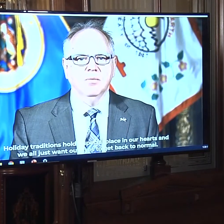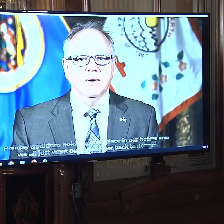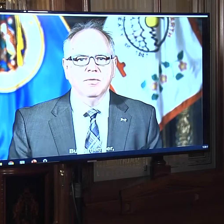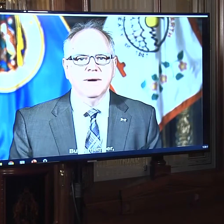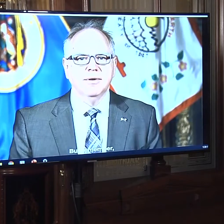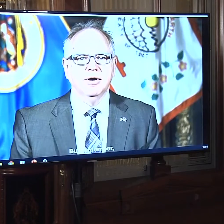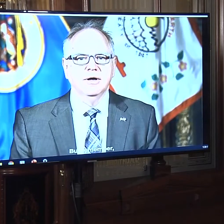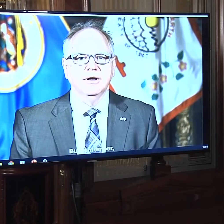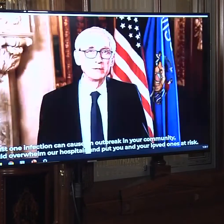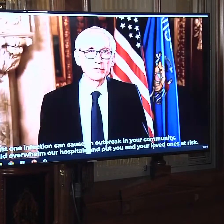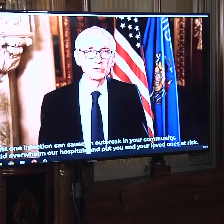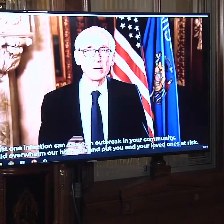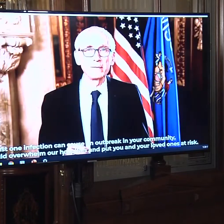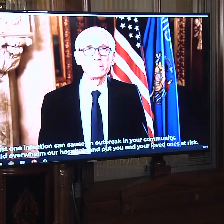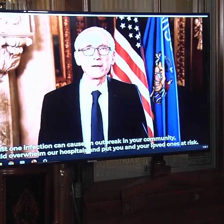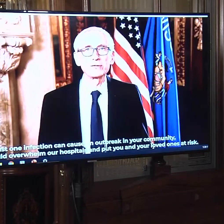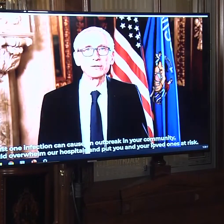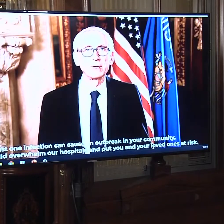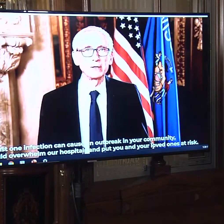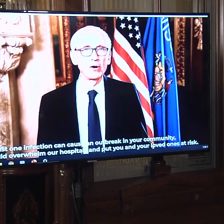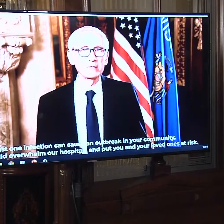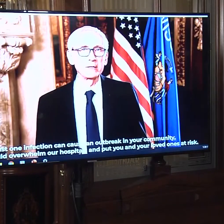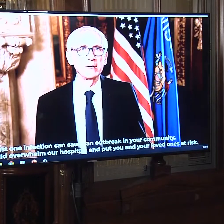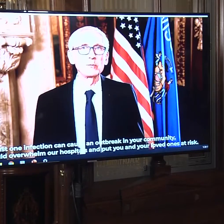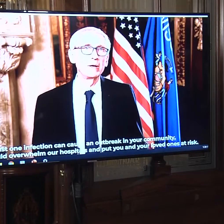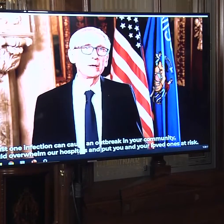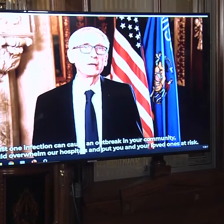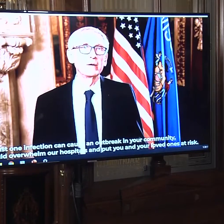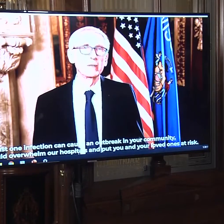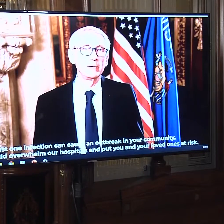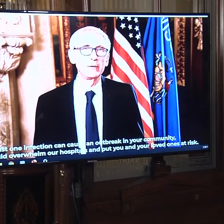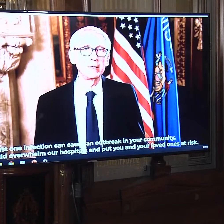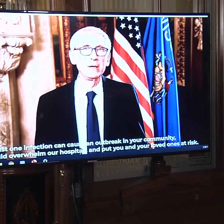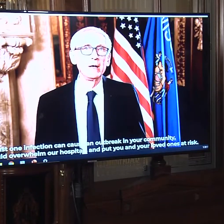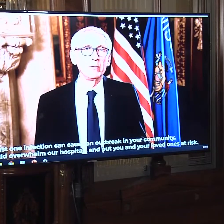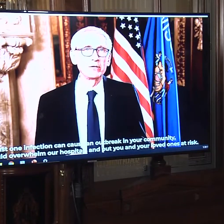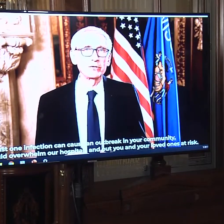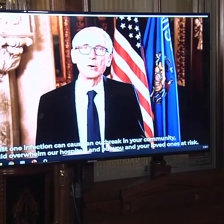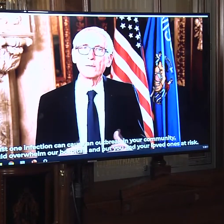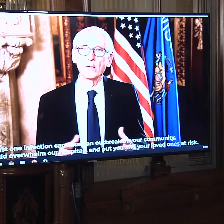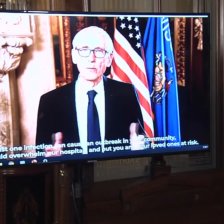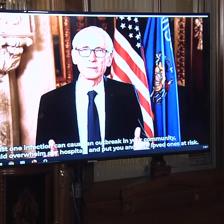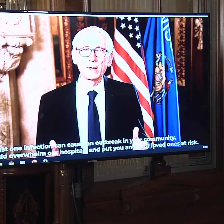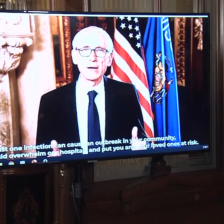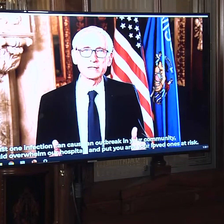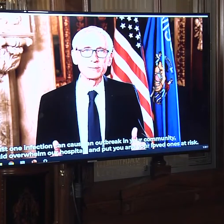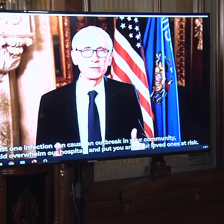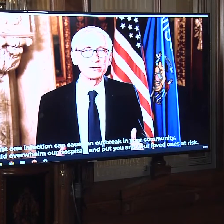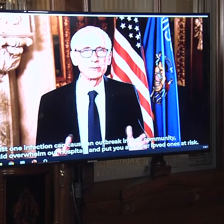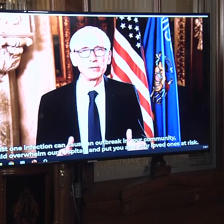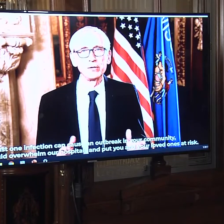OR GATHER WITH OTHERS, WE URGE YOU TO RECONSIDER. WE KNOW THIS IS HARD. WE WANT OUR LIVES TO GET BACK TO